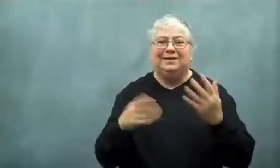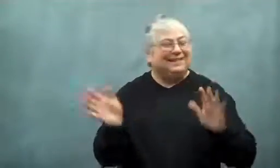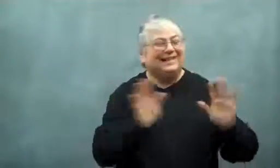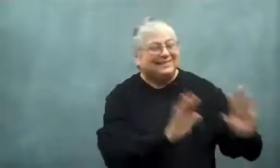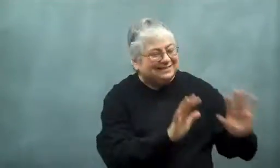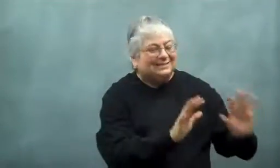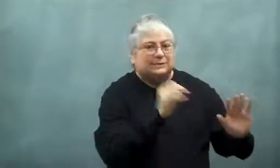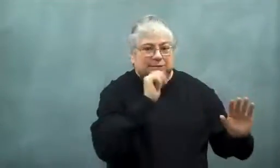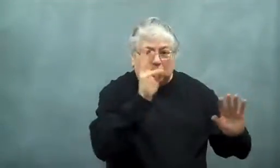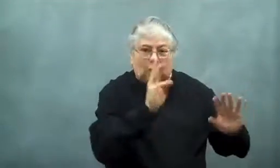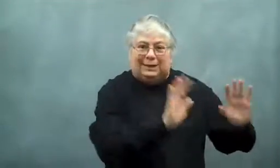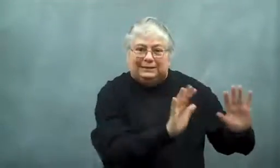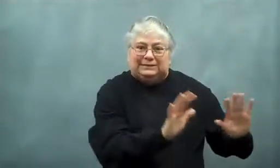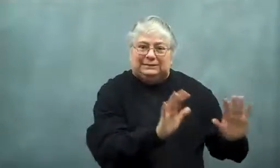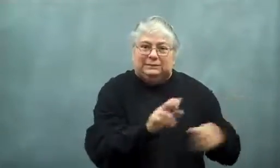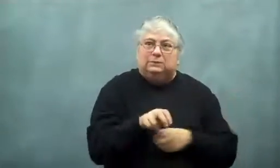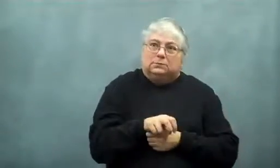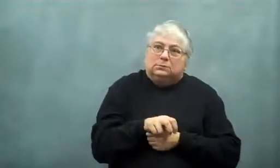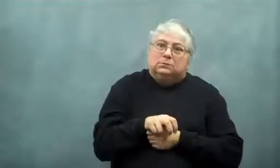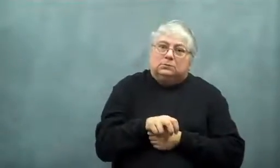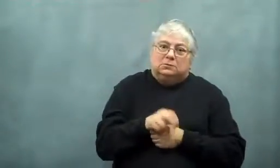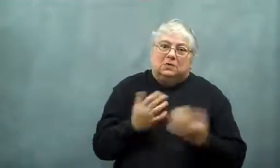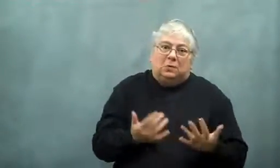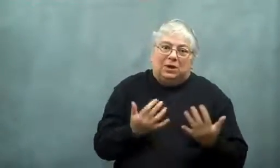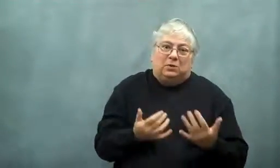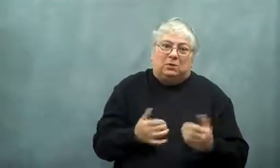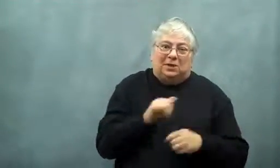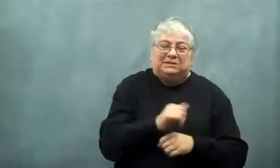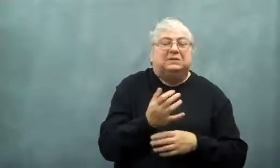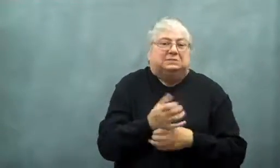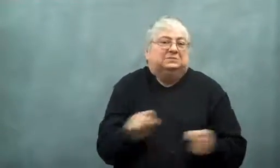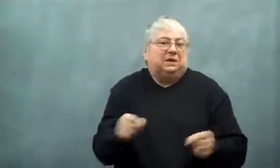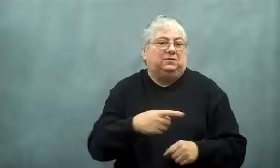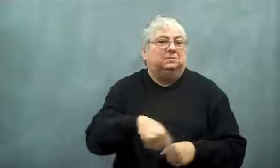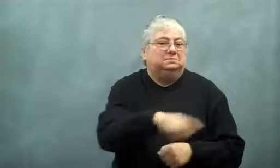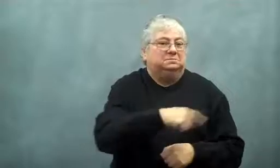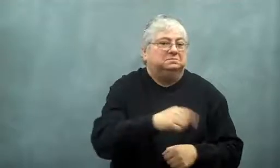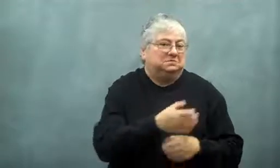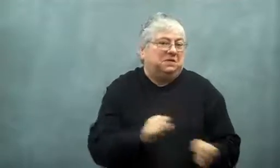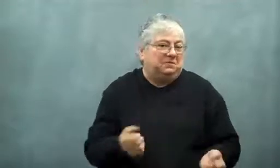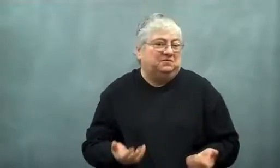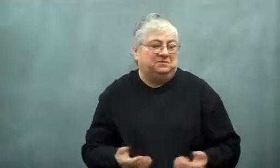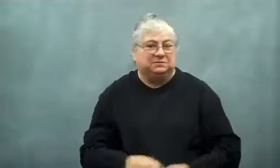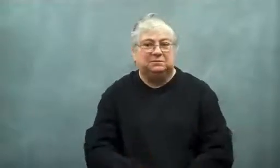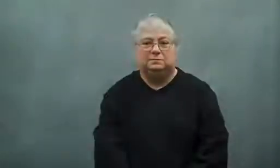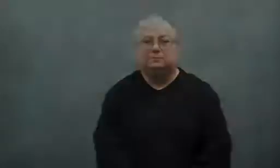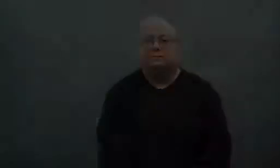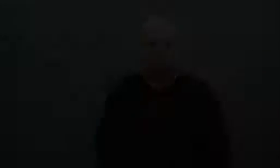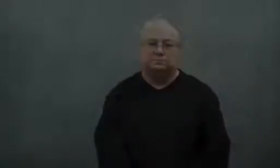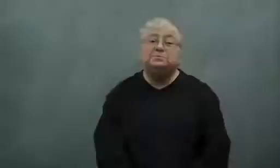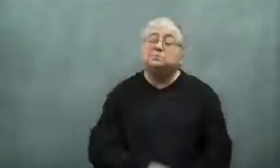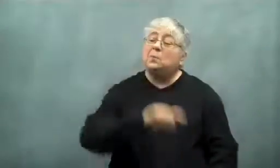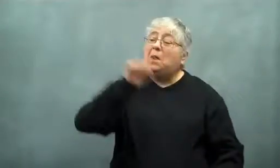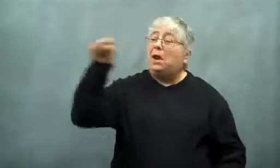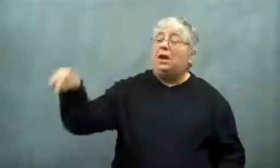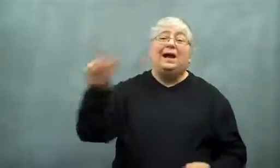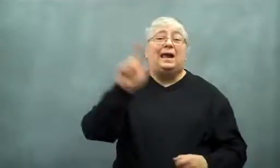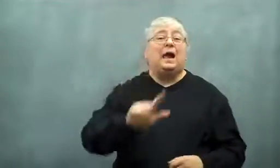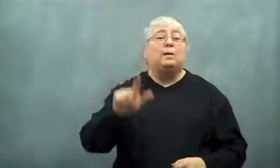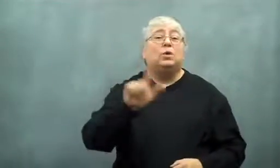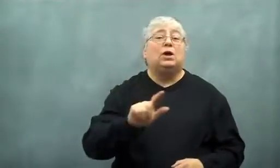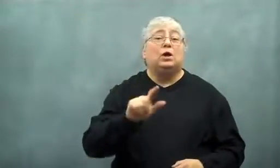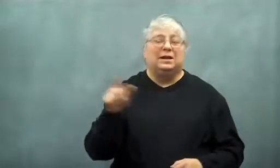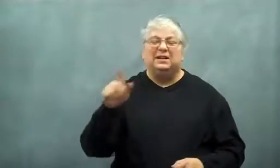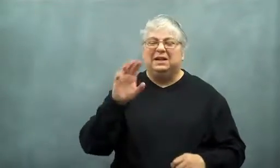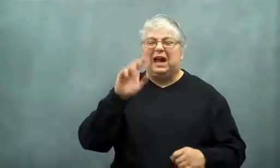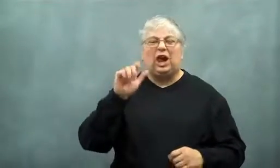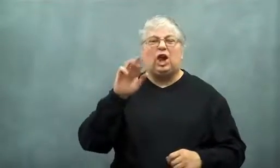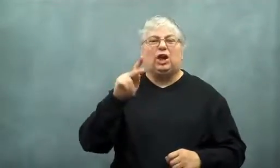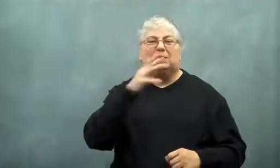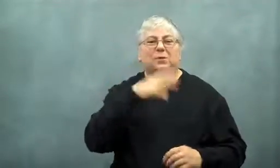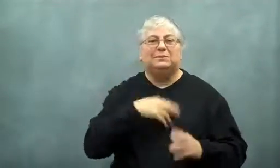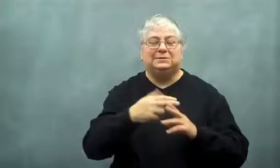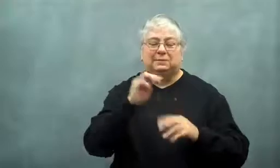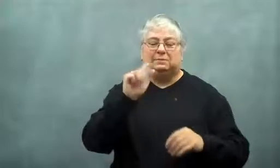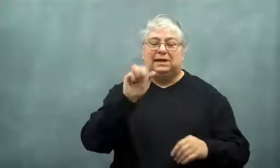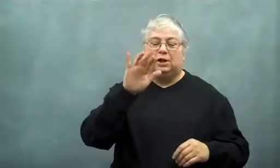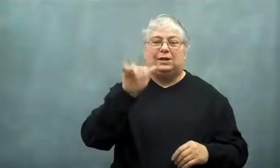She reassured them as they hid and waited. They were saved.